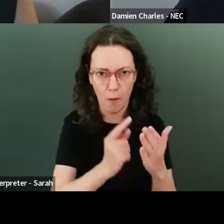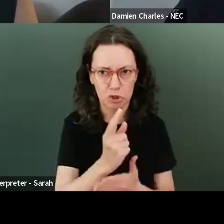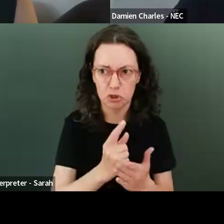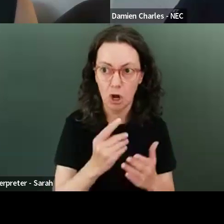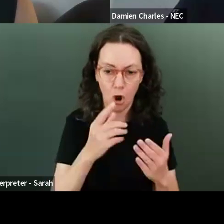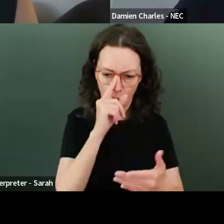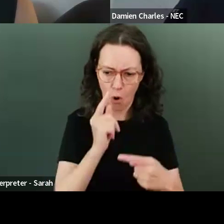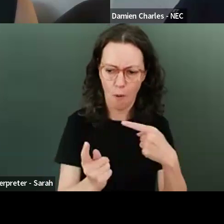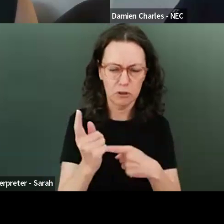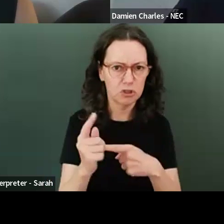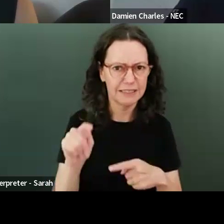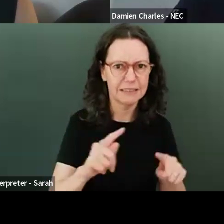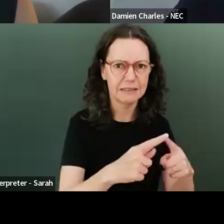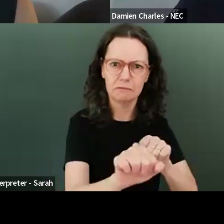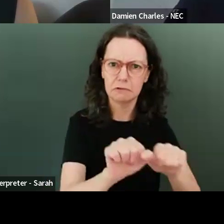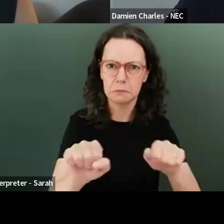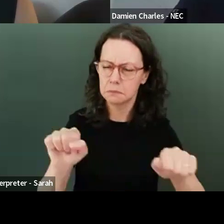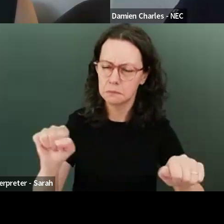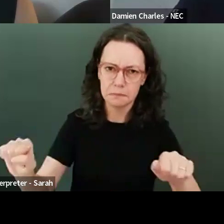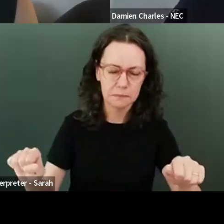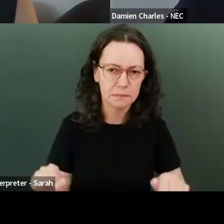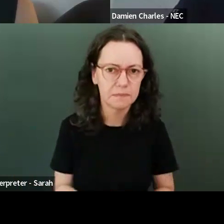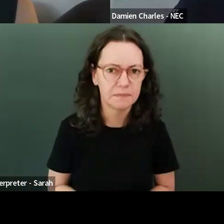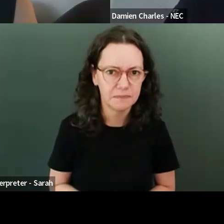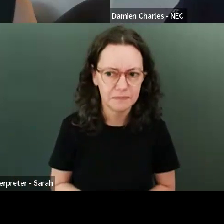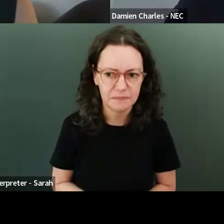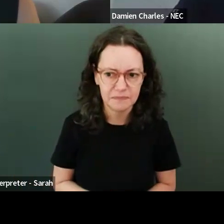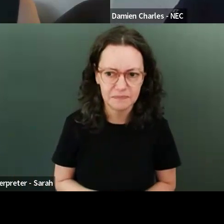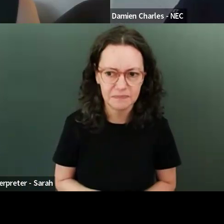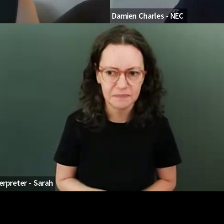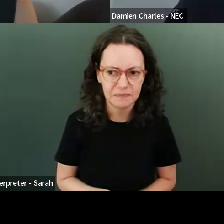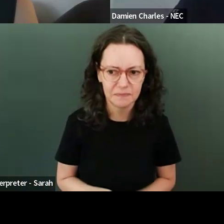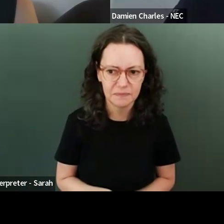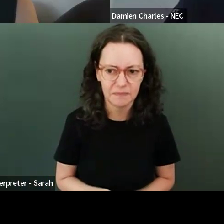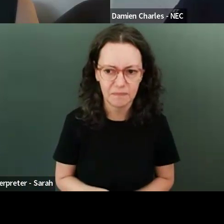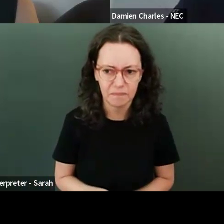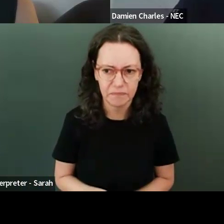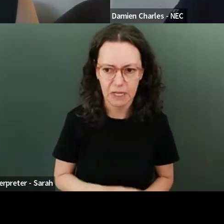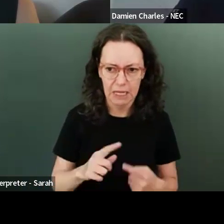to everybody and and again that